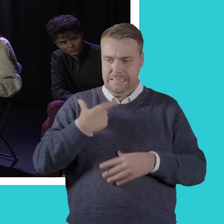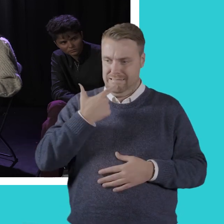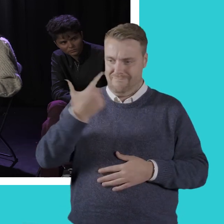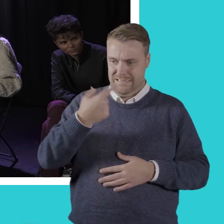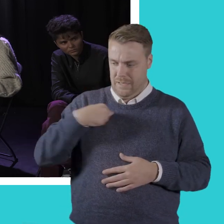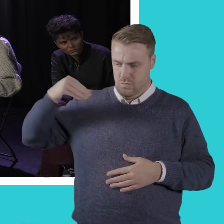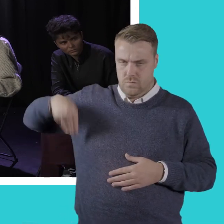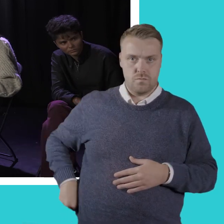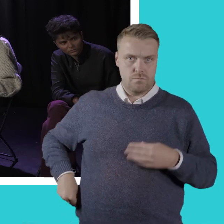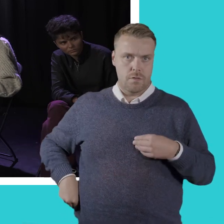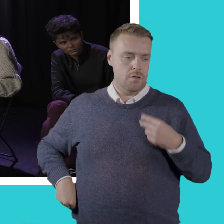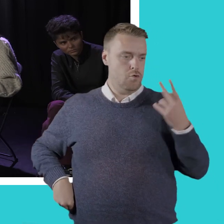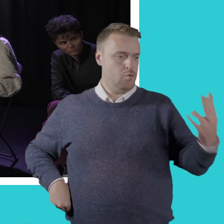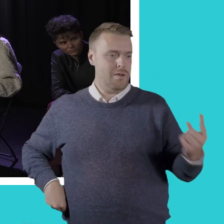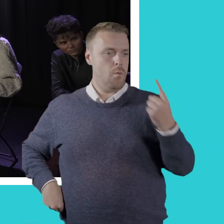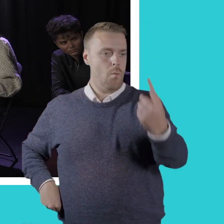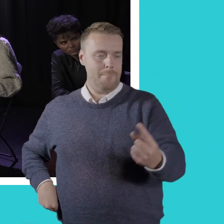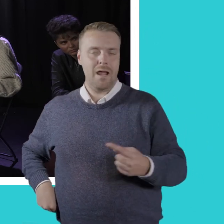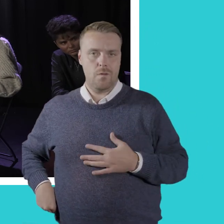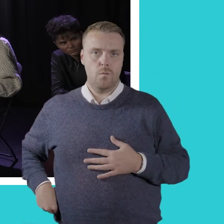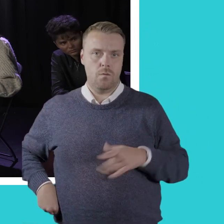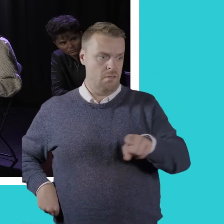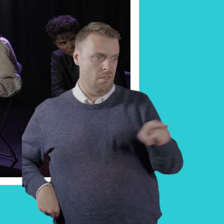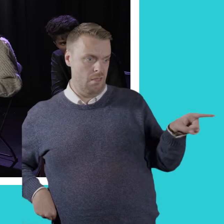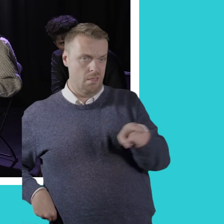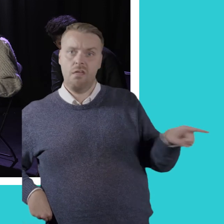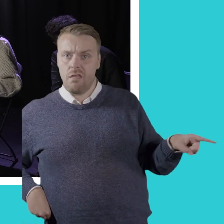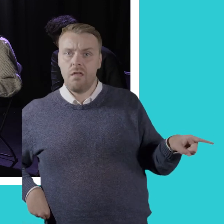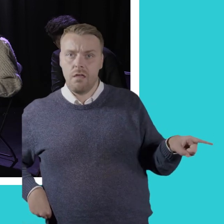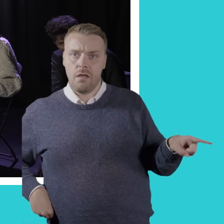rather than somebody with two pounds of somebody one pound trying to work out how to get 17 pounds